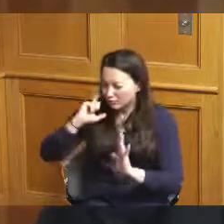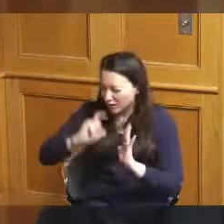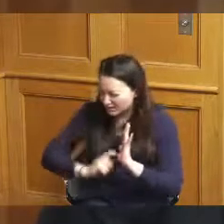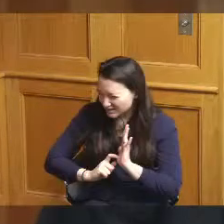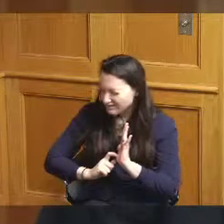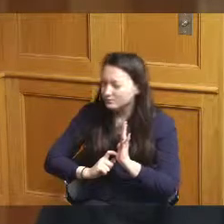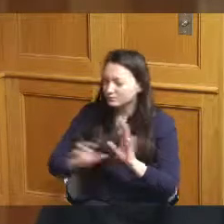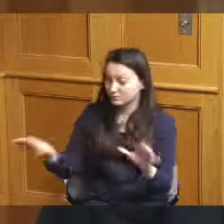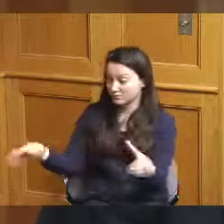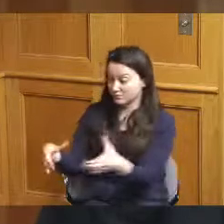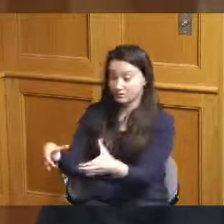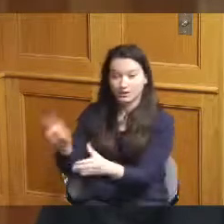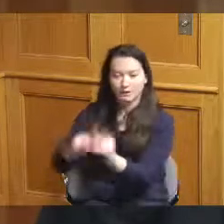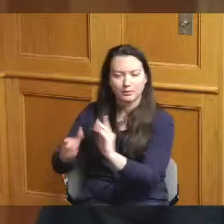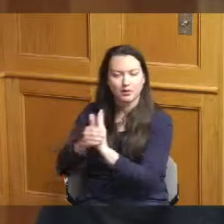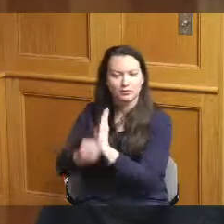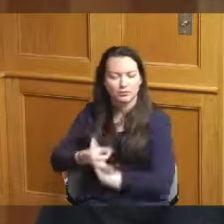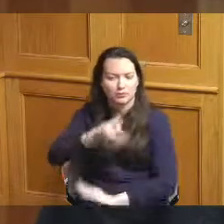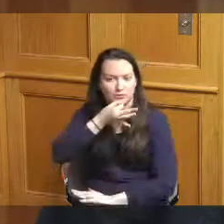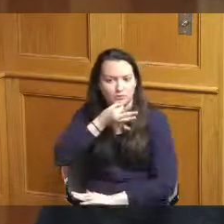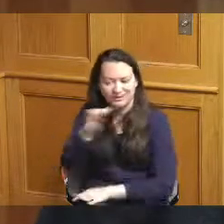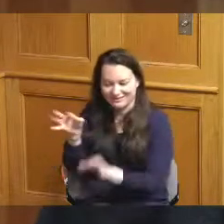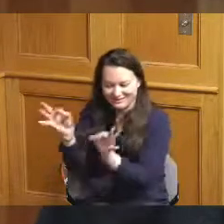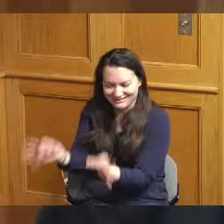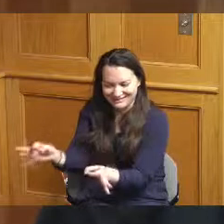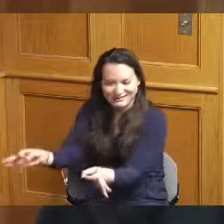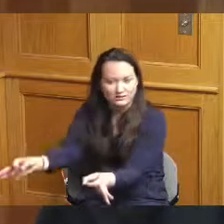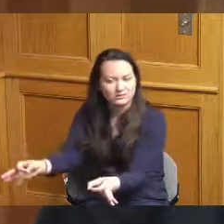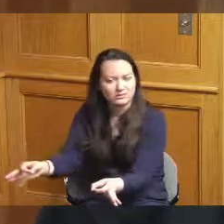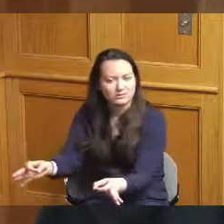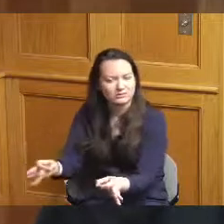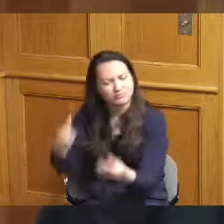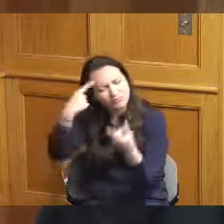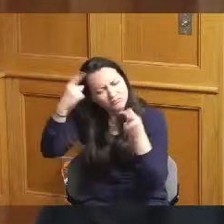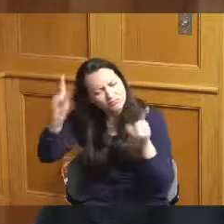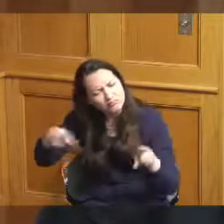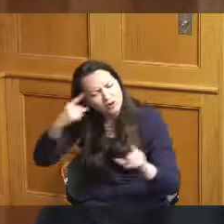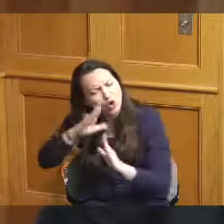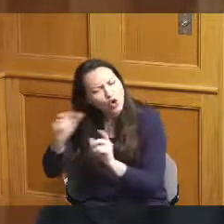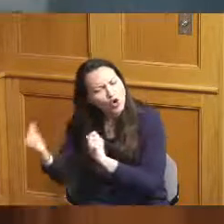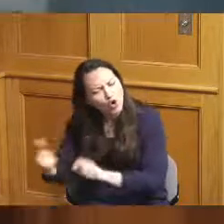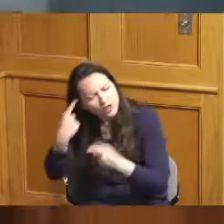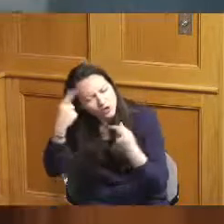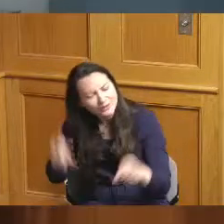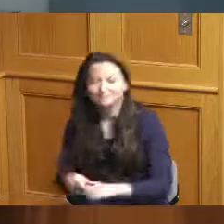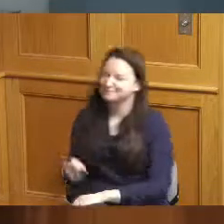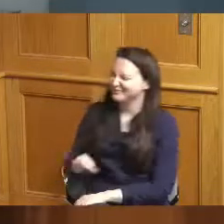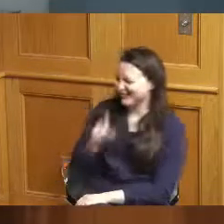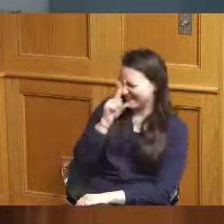they are a group of expert people making decisions was it a unanimous decision I believe so and I and